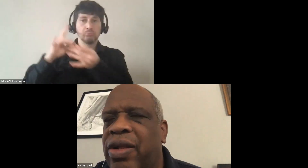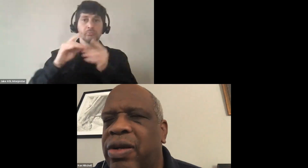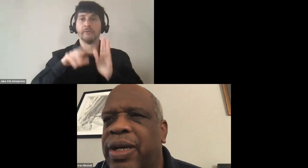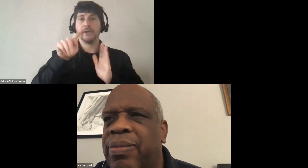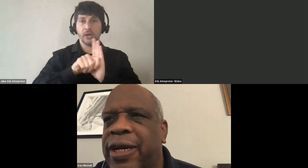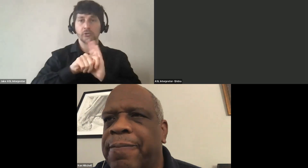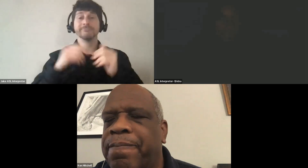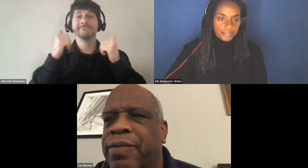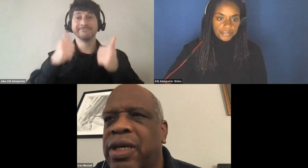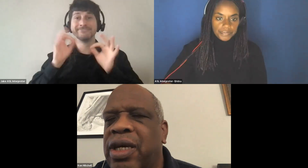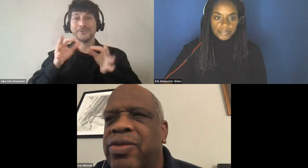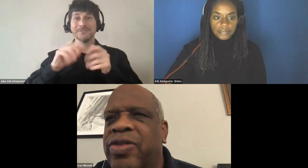Going back to the video.